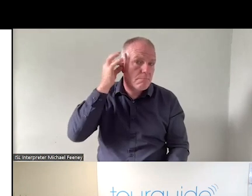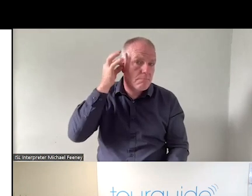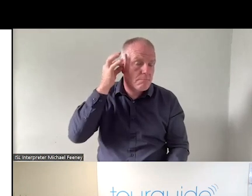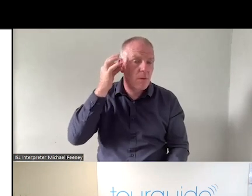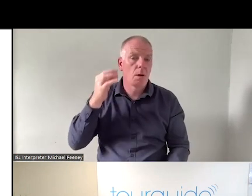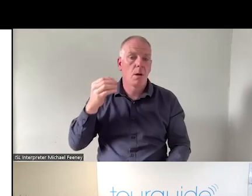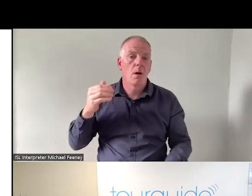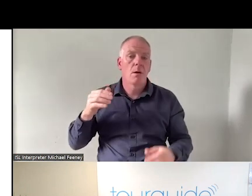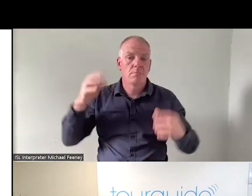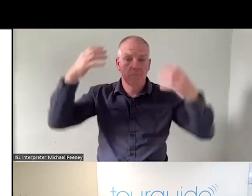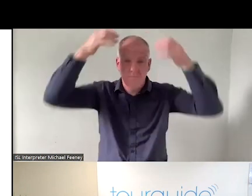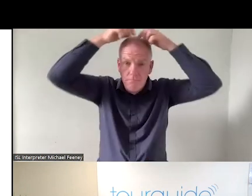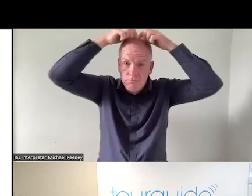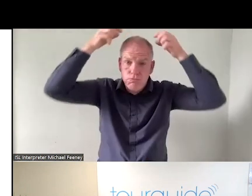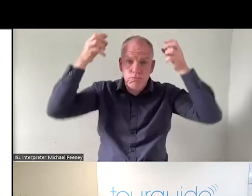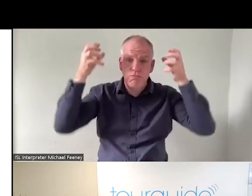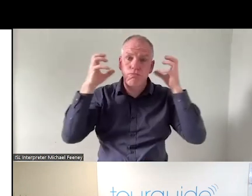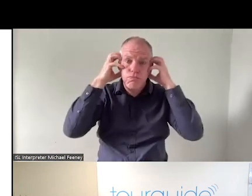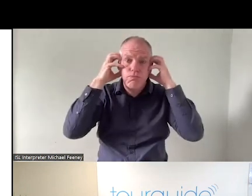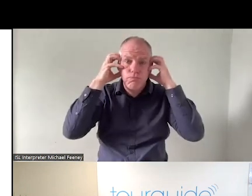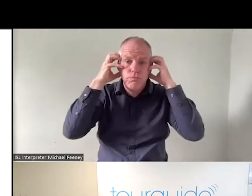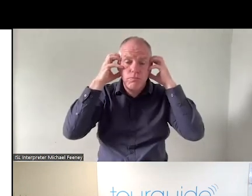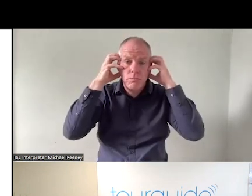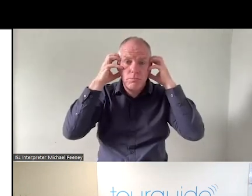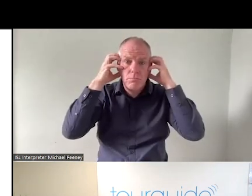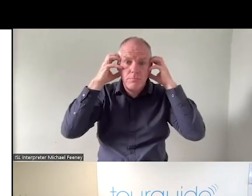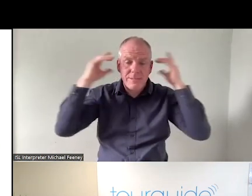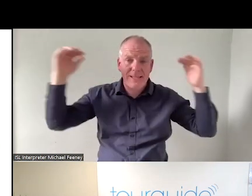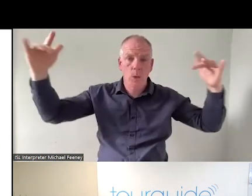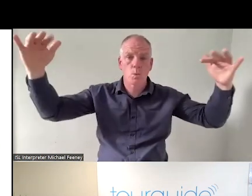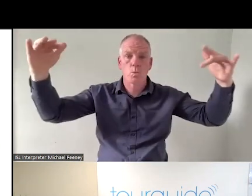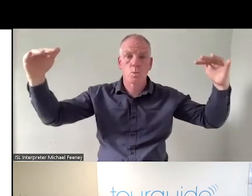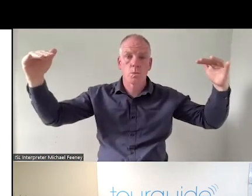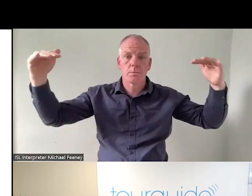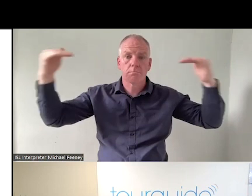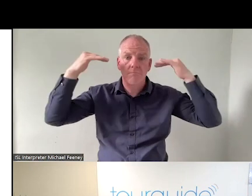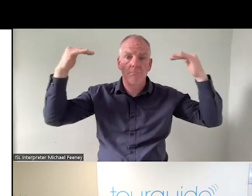over-ear headphones that allow the ambient sound to be heard as well,